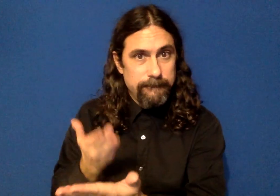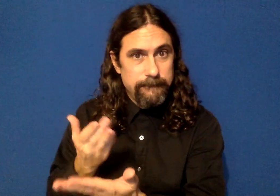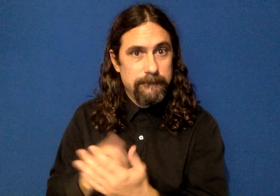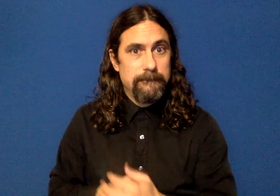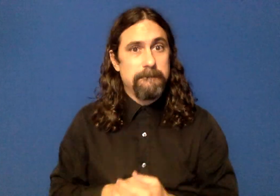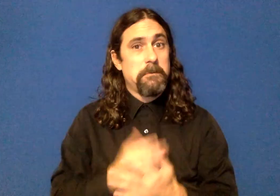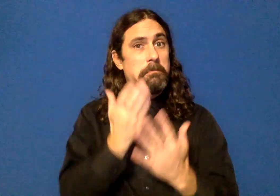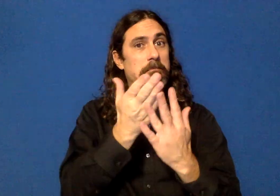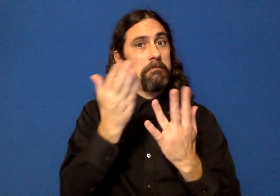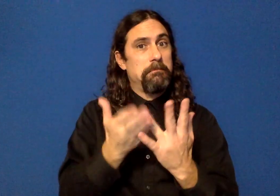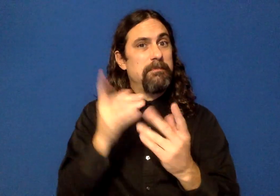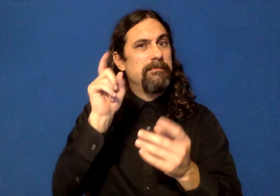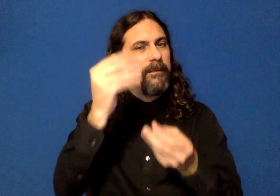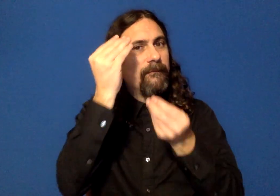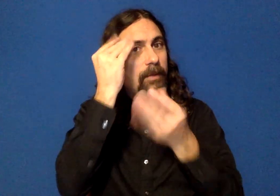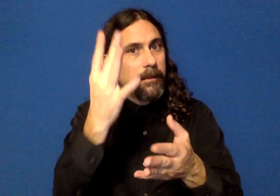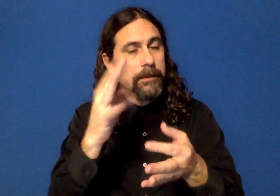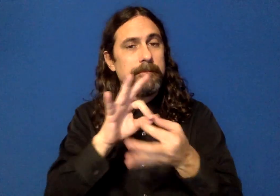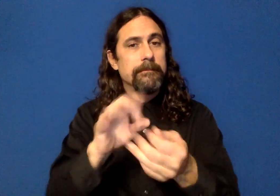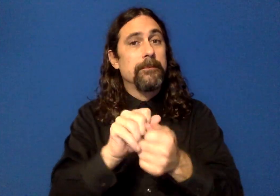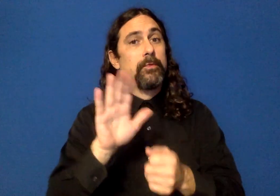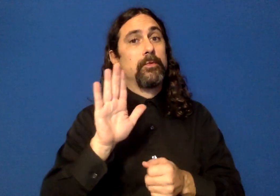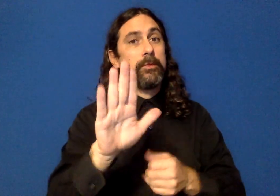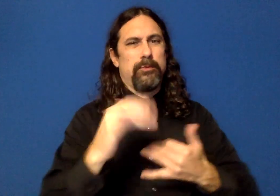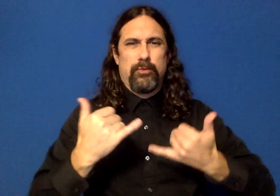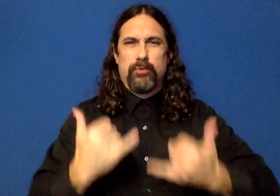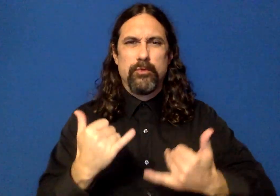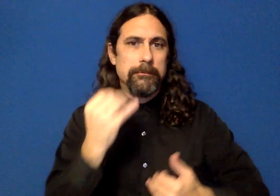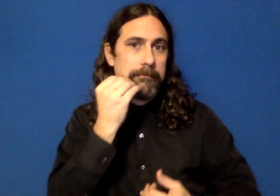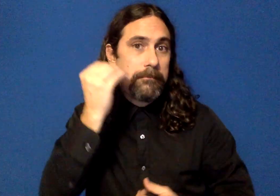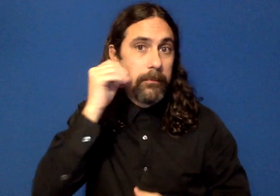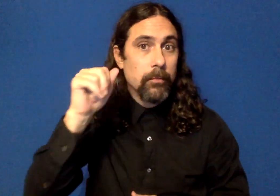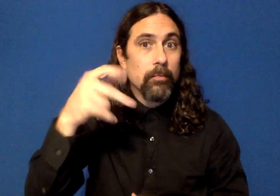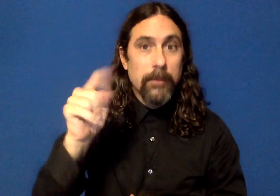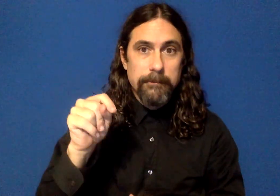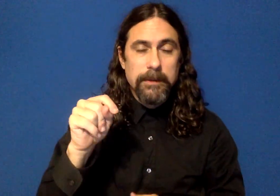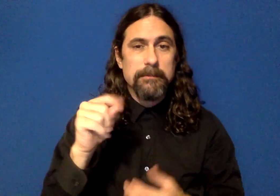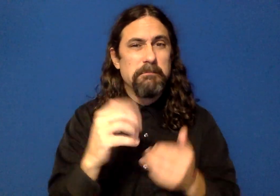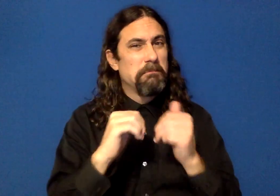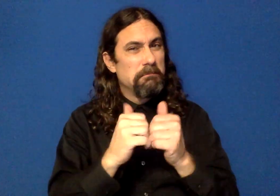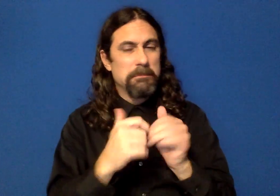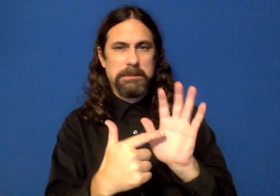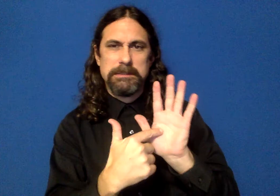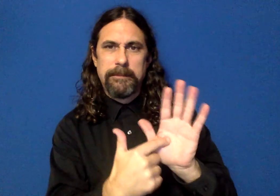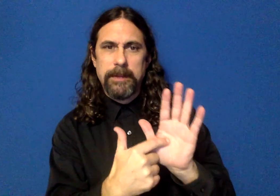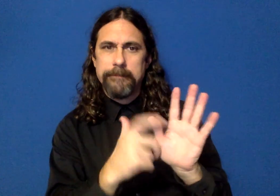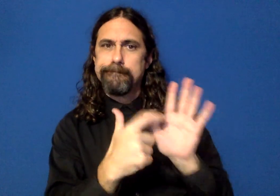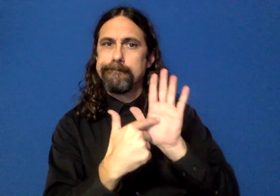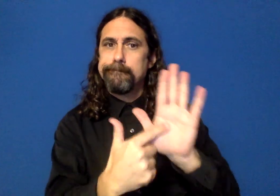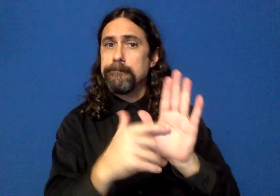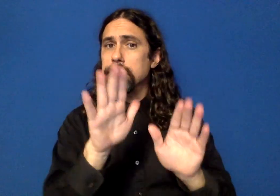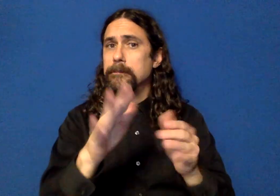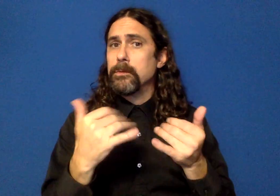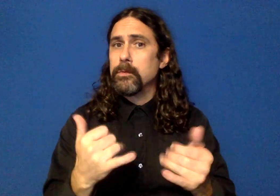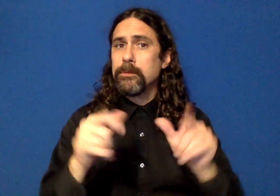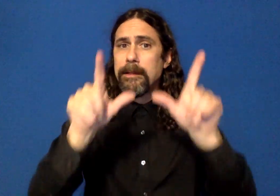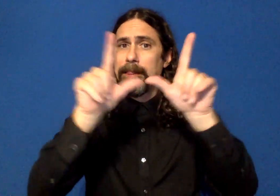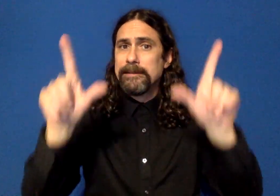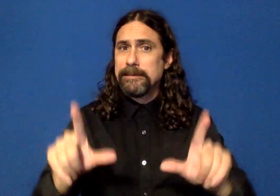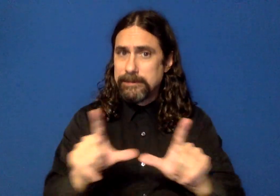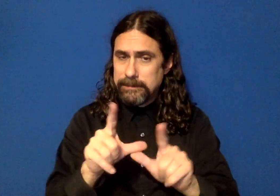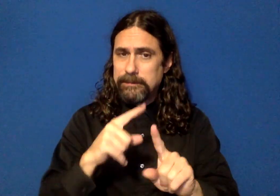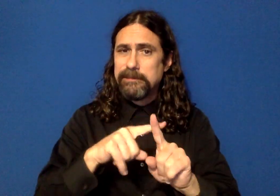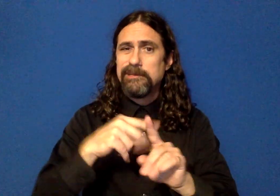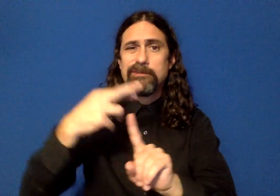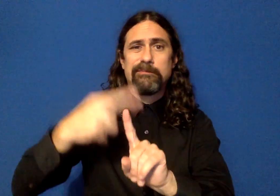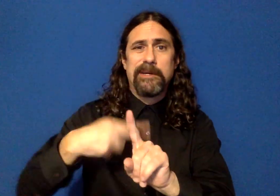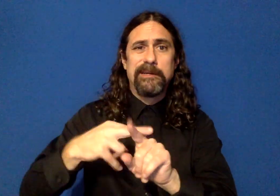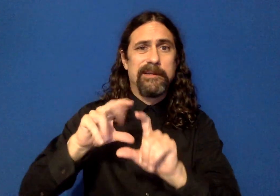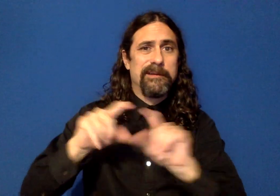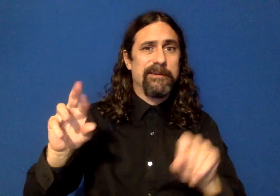receipts for rent, recent gas or electric bills * See the After You Apply: Checklist and